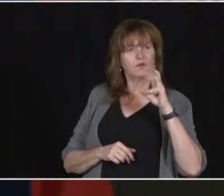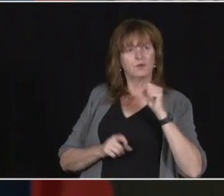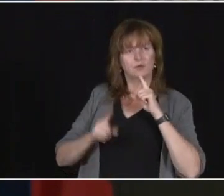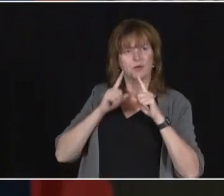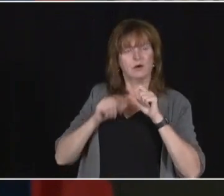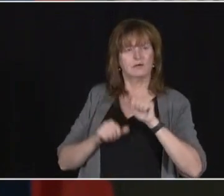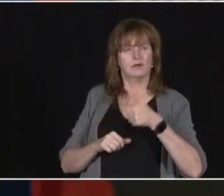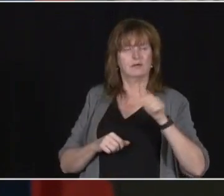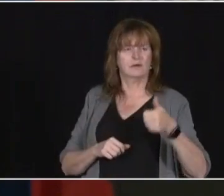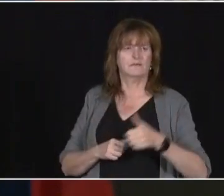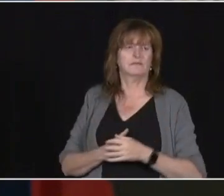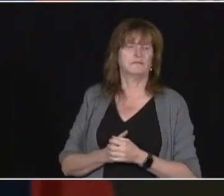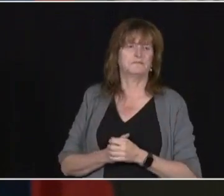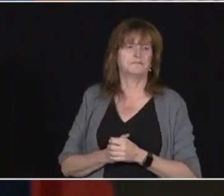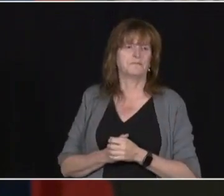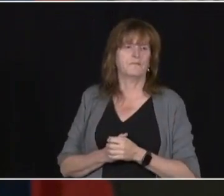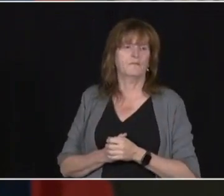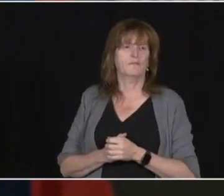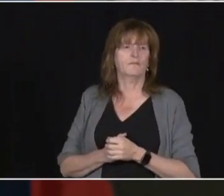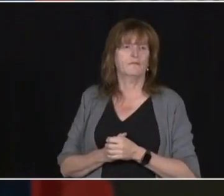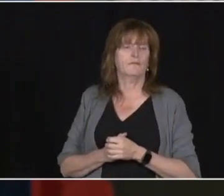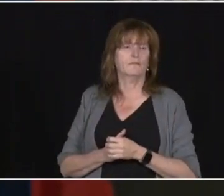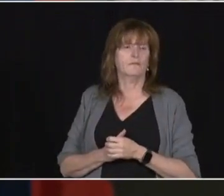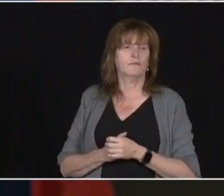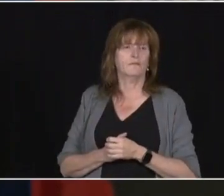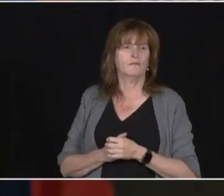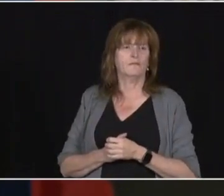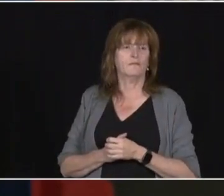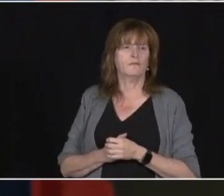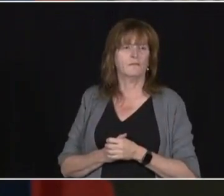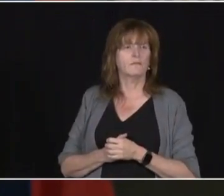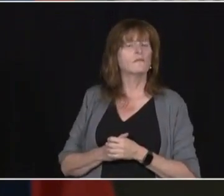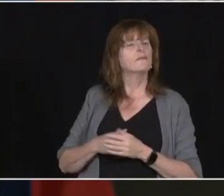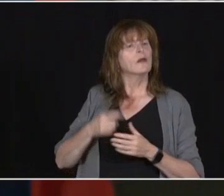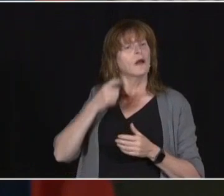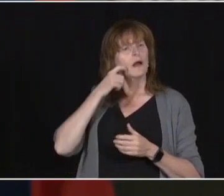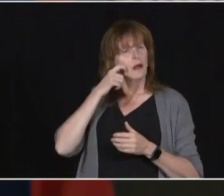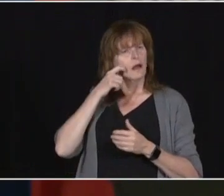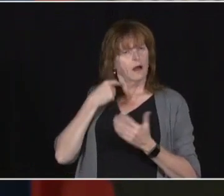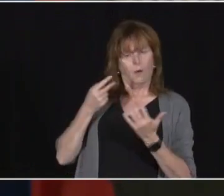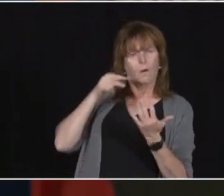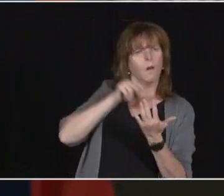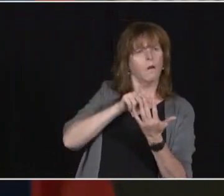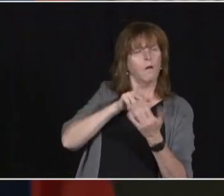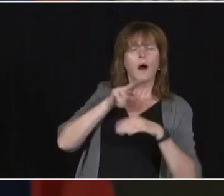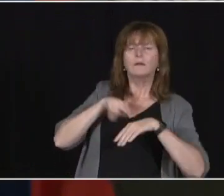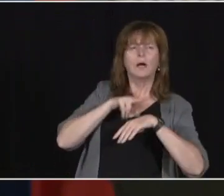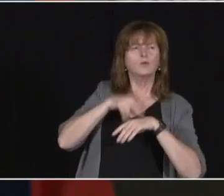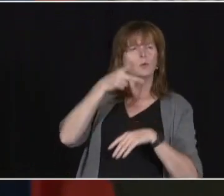Hi Premier! I wanted to get your reaction to something that was in the national post.